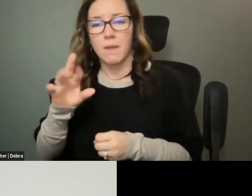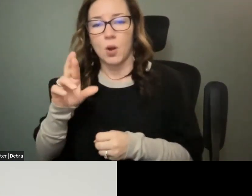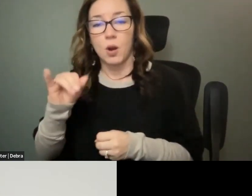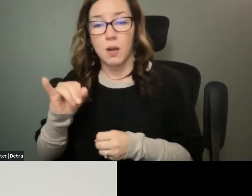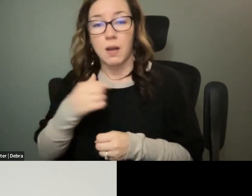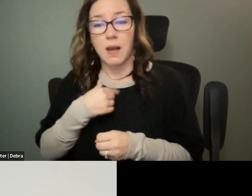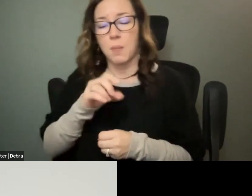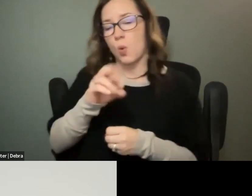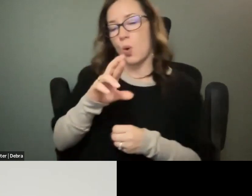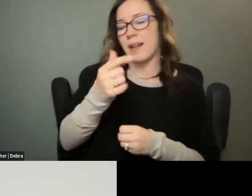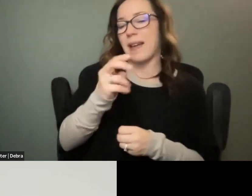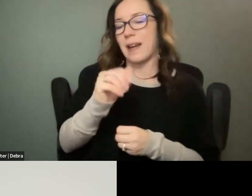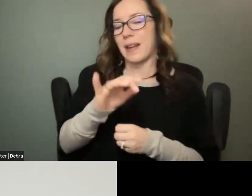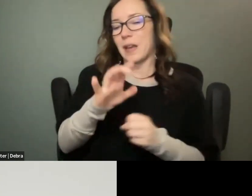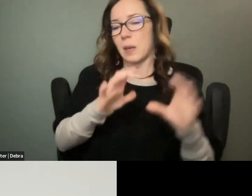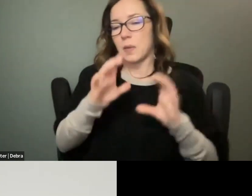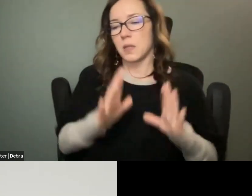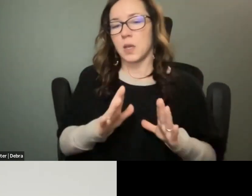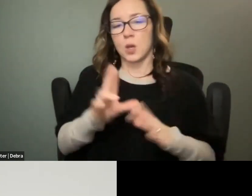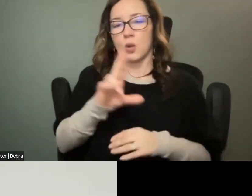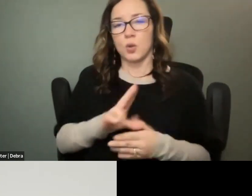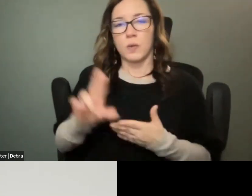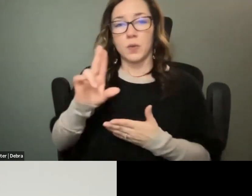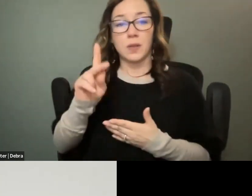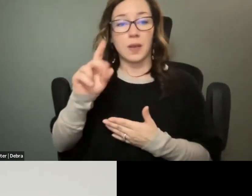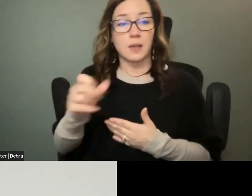organic chemist at the University of